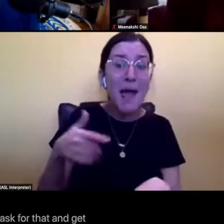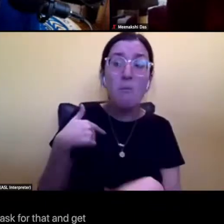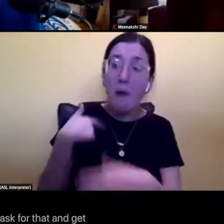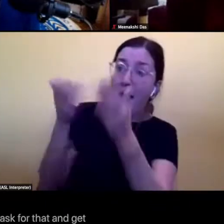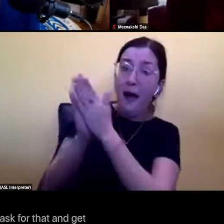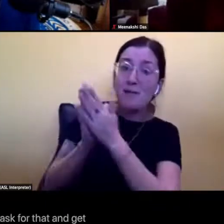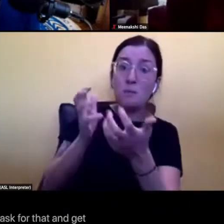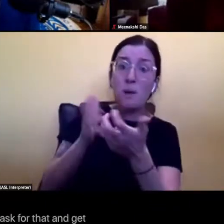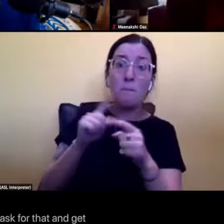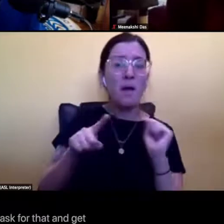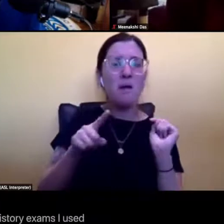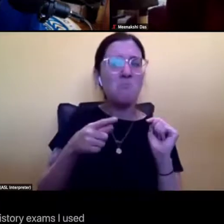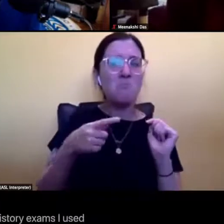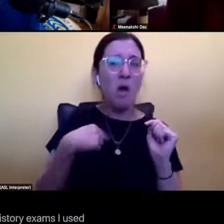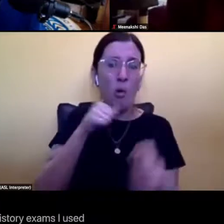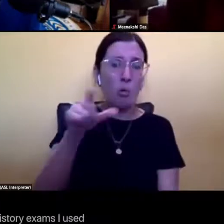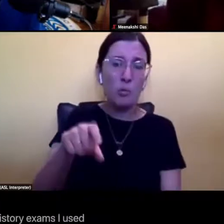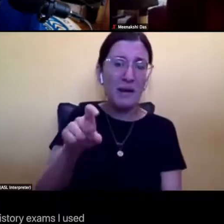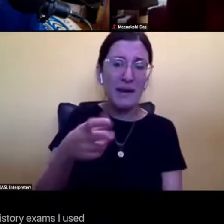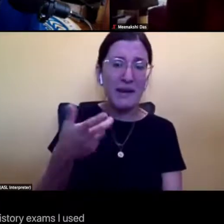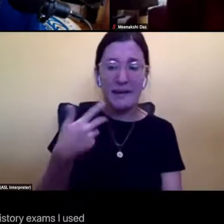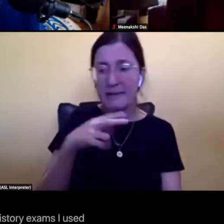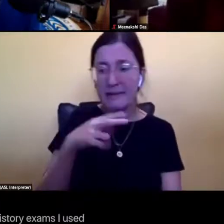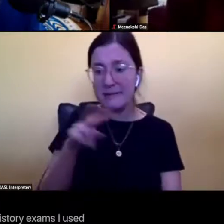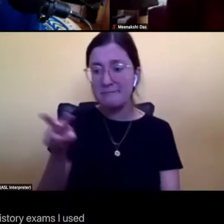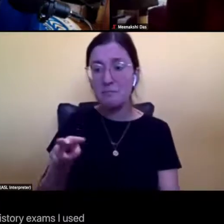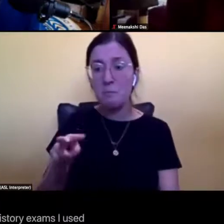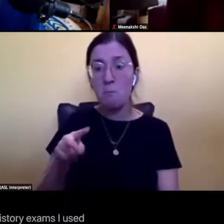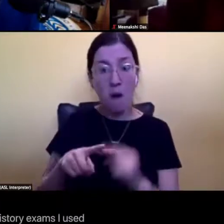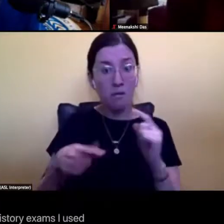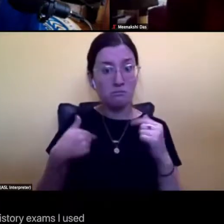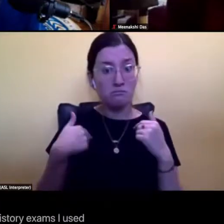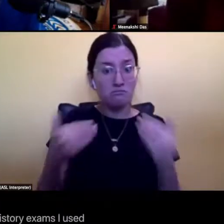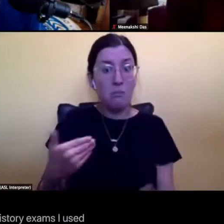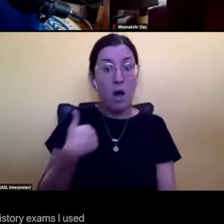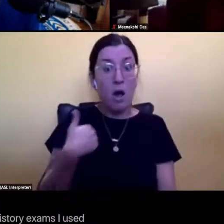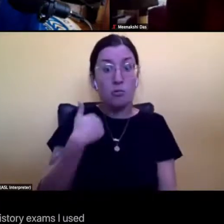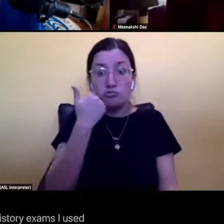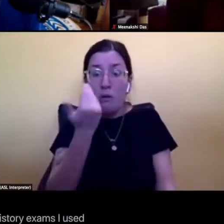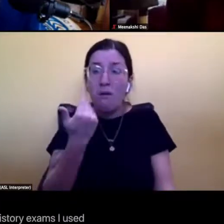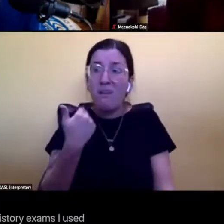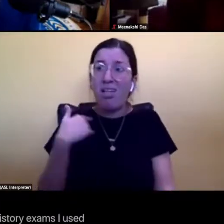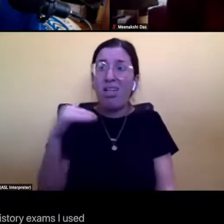it was nice to have and I don't feel ashamed for asking for the time even though I could properly